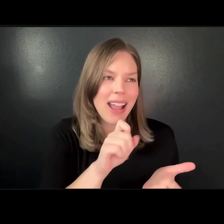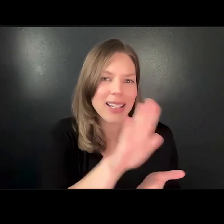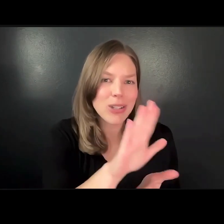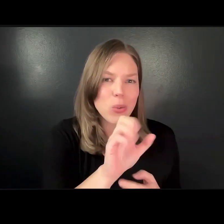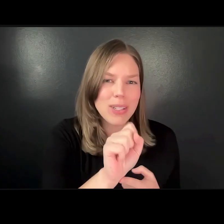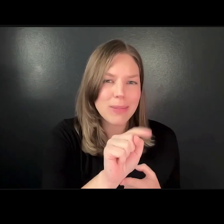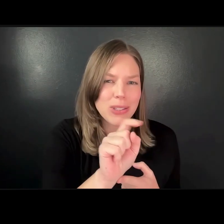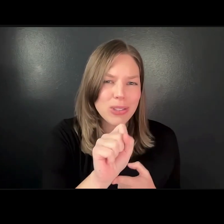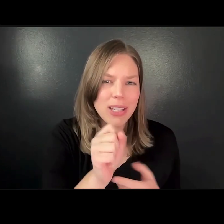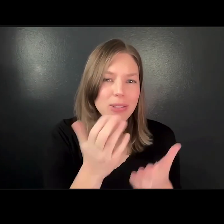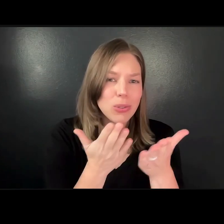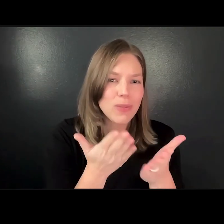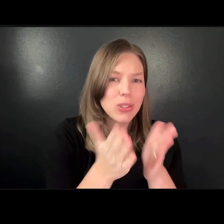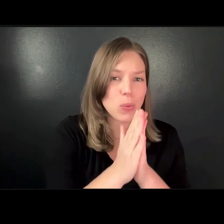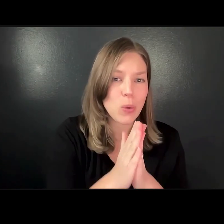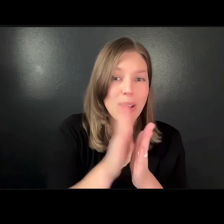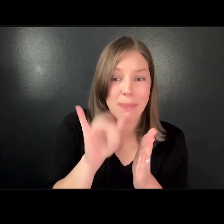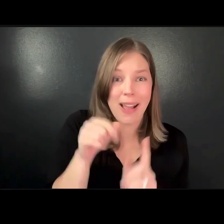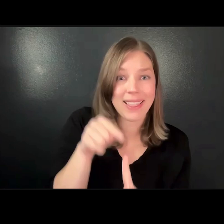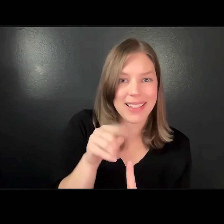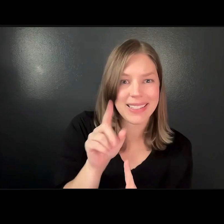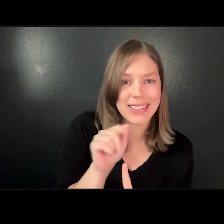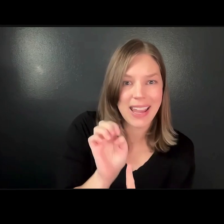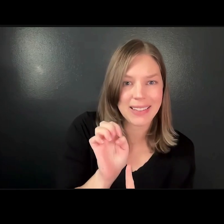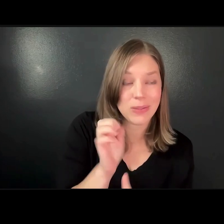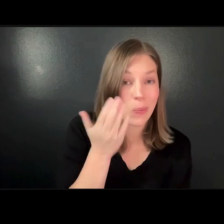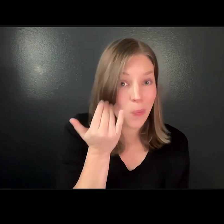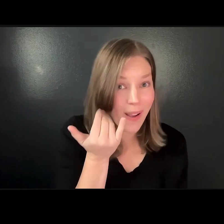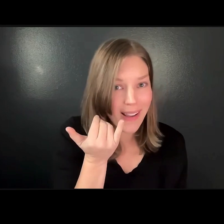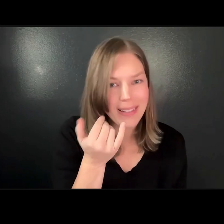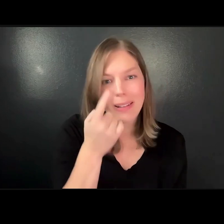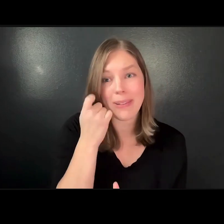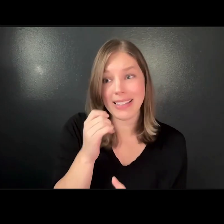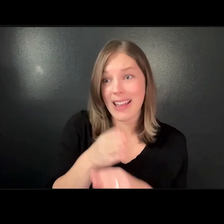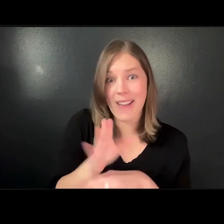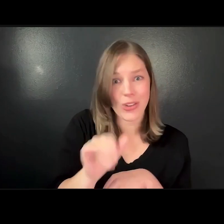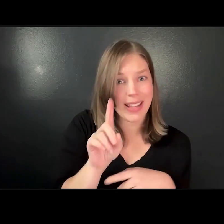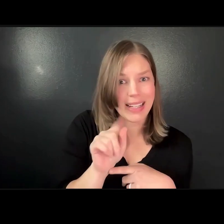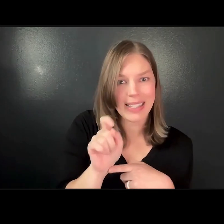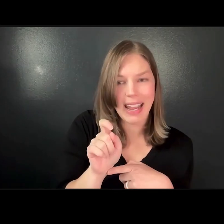that you need requests for speech-to-text services by this specific date because it is much more